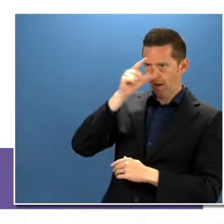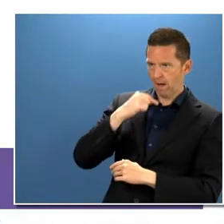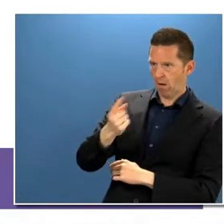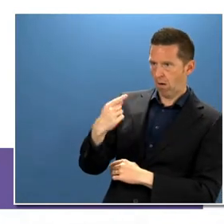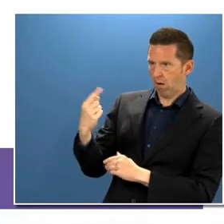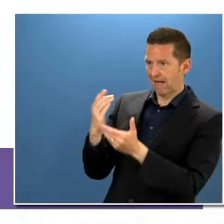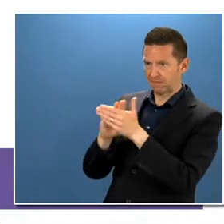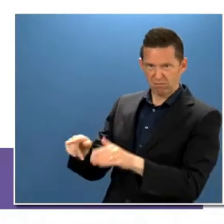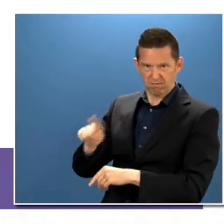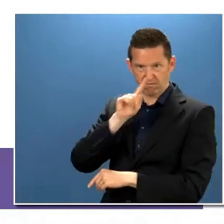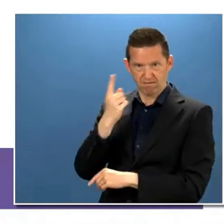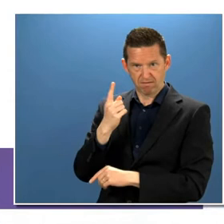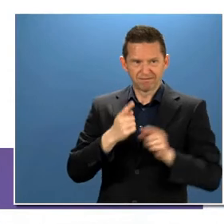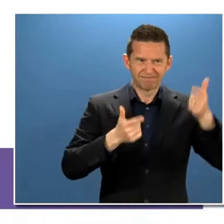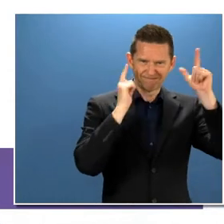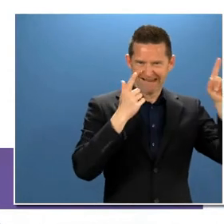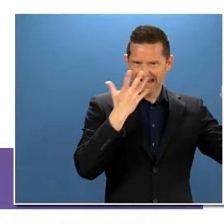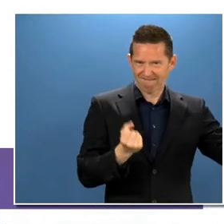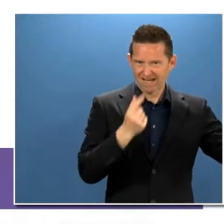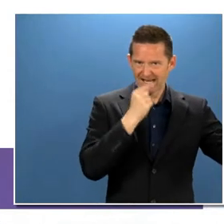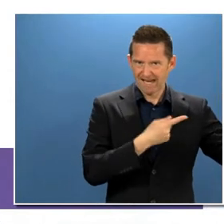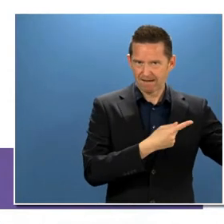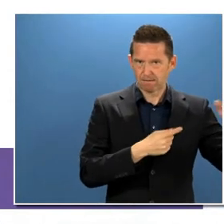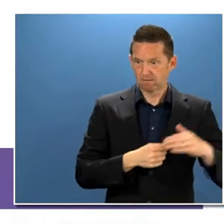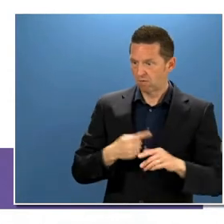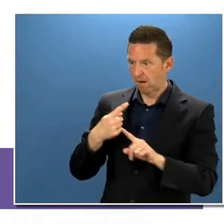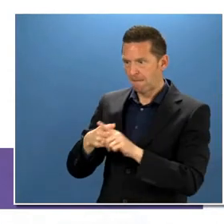where an employer may. They may even have to prove they have a disability, don't they?